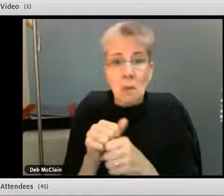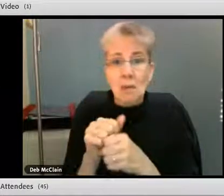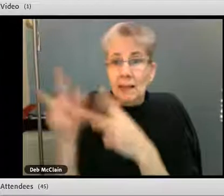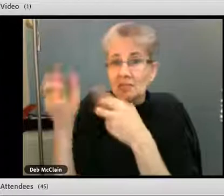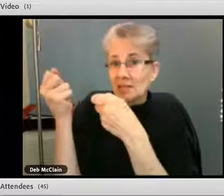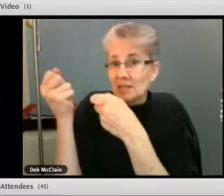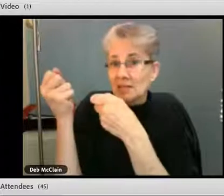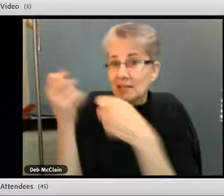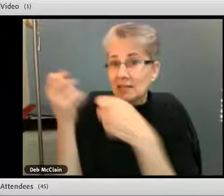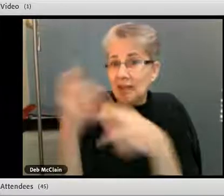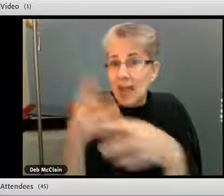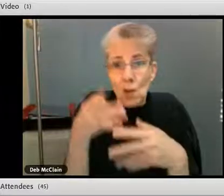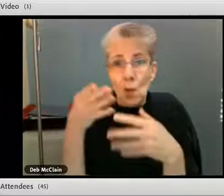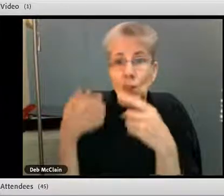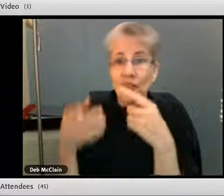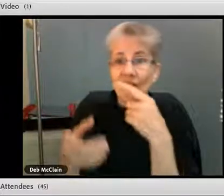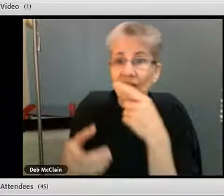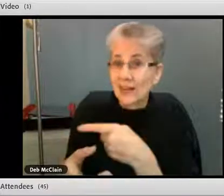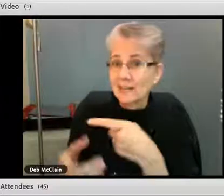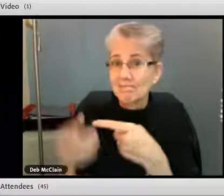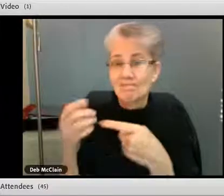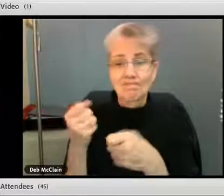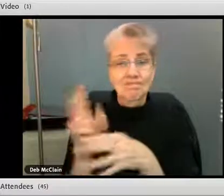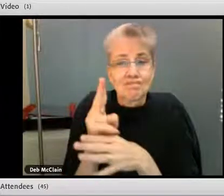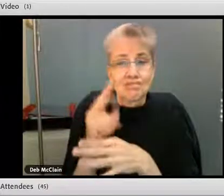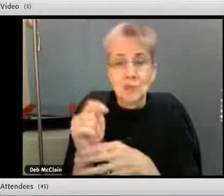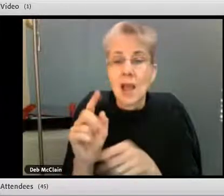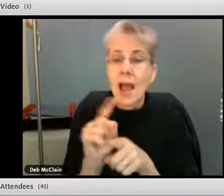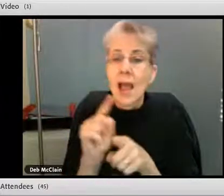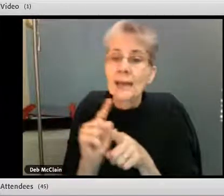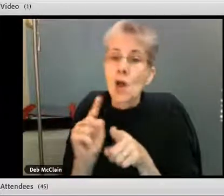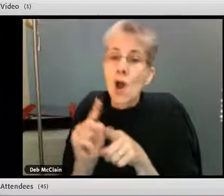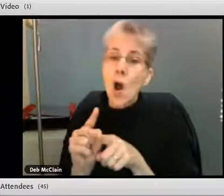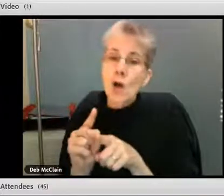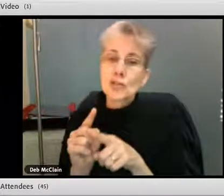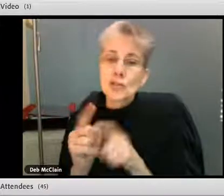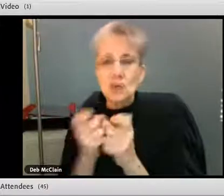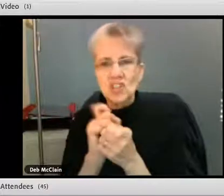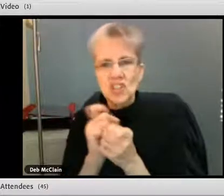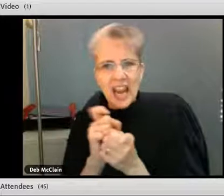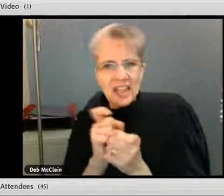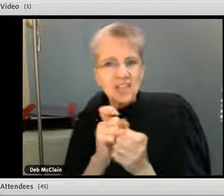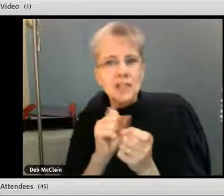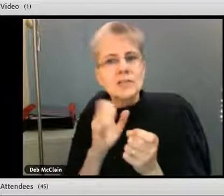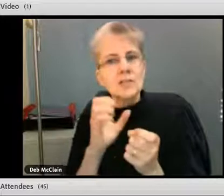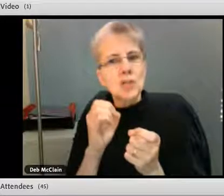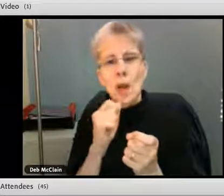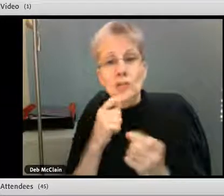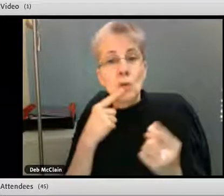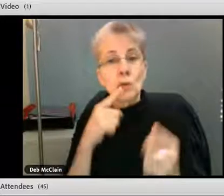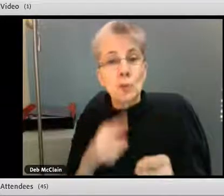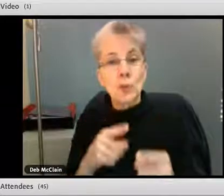I can also take this, and I can change it. Maybe I just don't agree, or I want to change this to my URL.